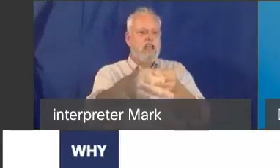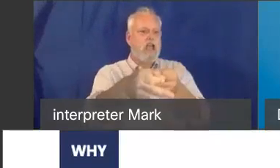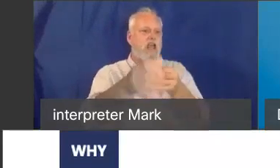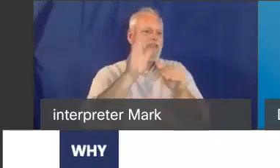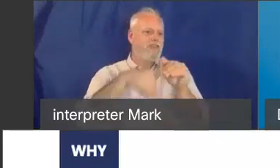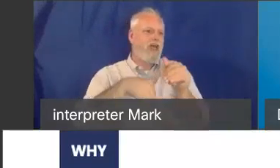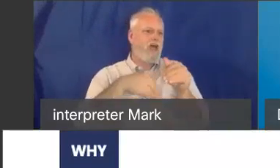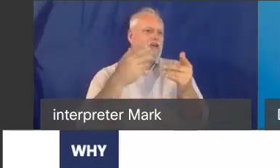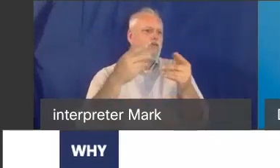So,